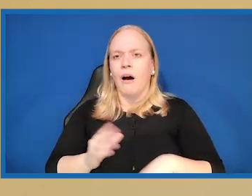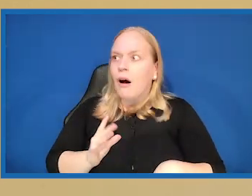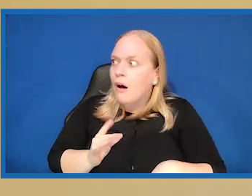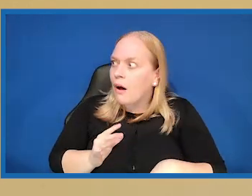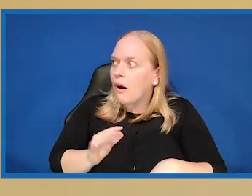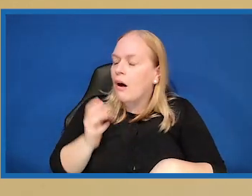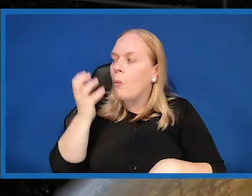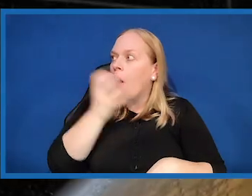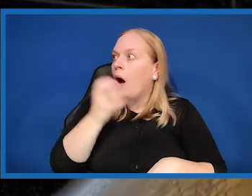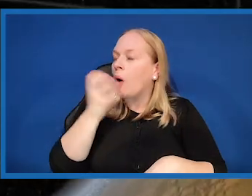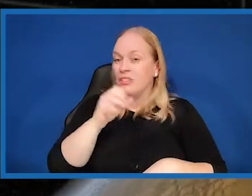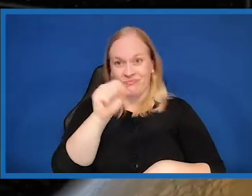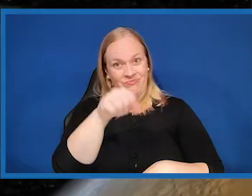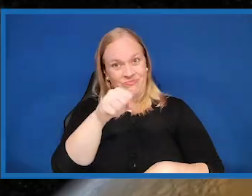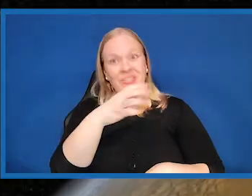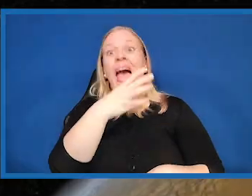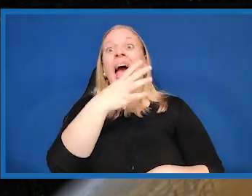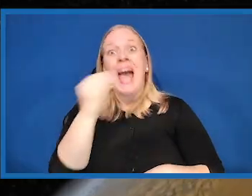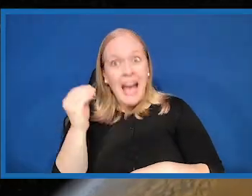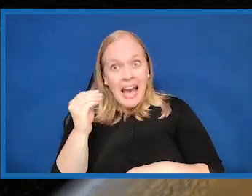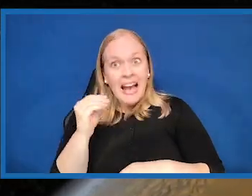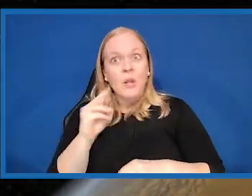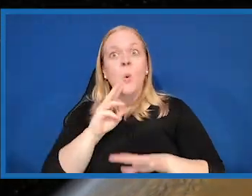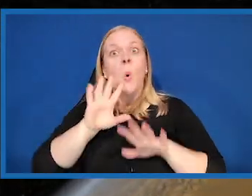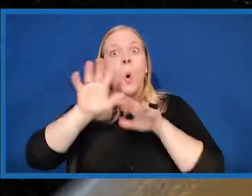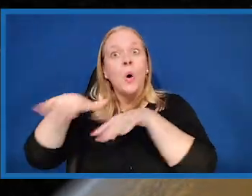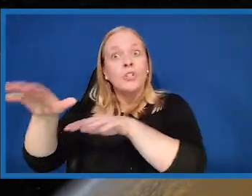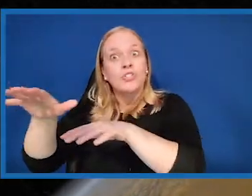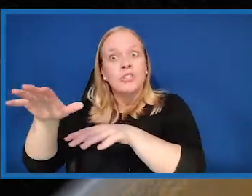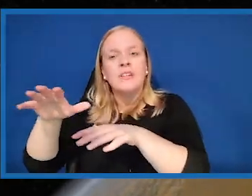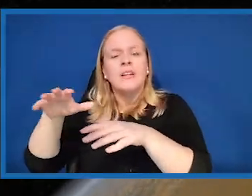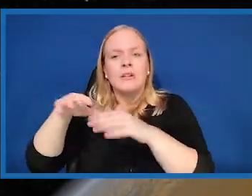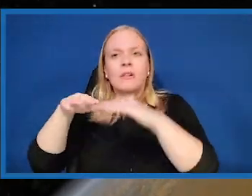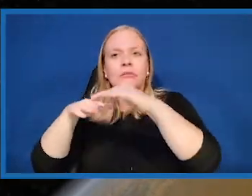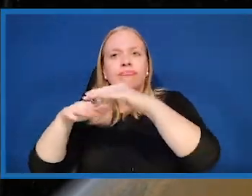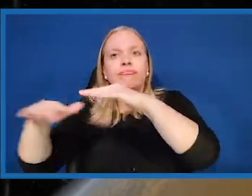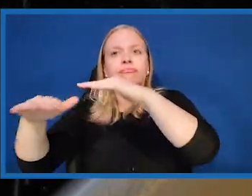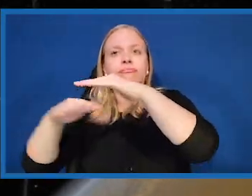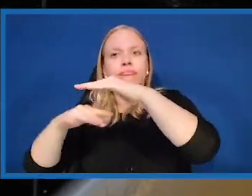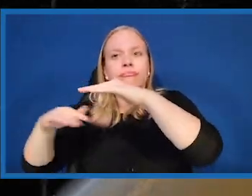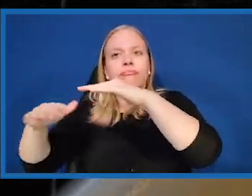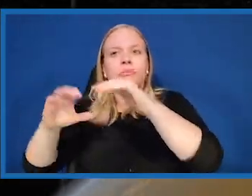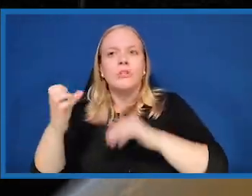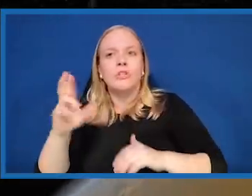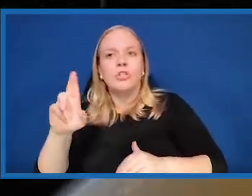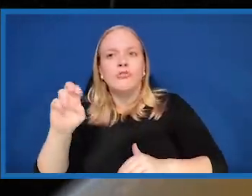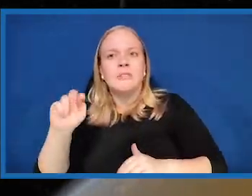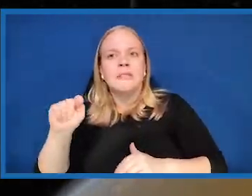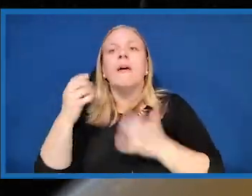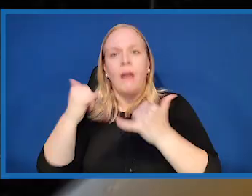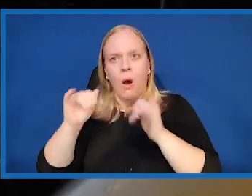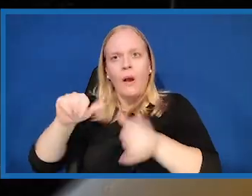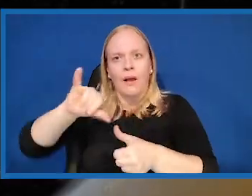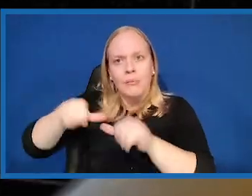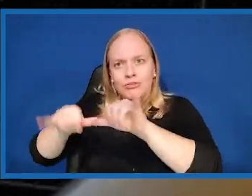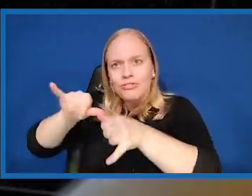INFORMATION ABOUT THE CURRENTS ON THE OCEAN. UH, AND ON TOP OF THAT, WILL GIVE US A BETTER RANGE RESOLUTION, UH,